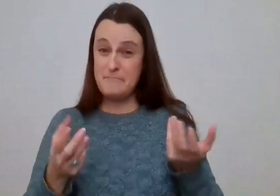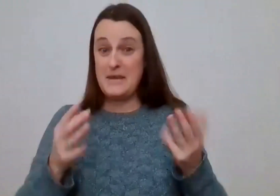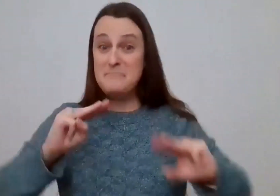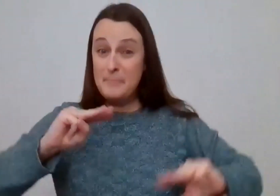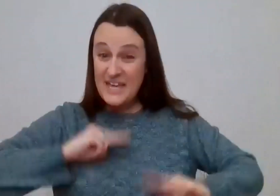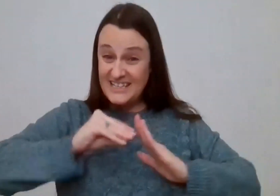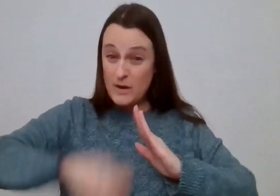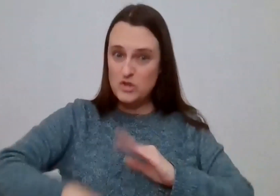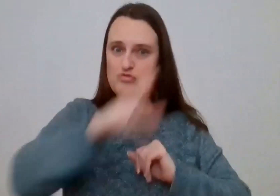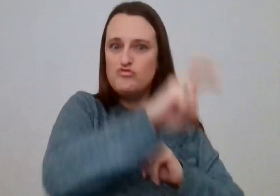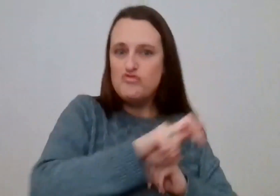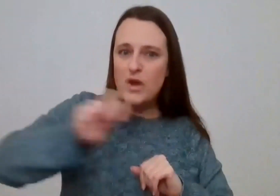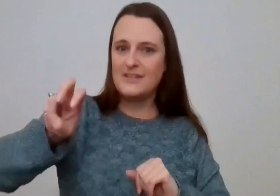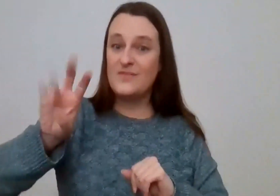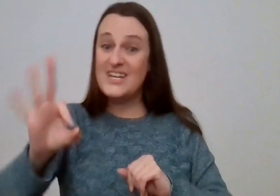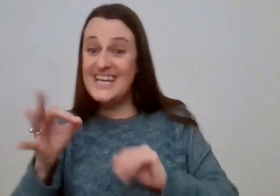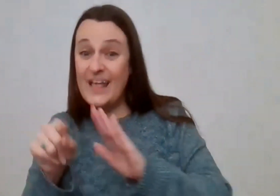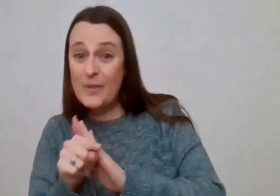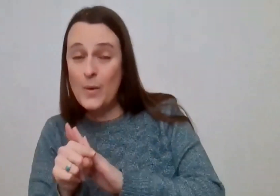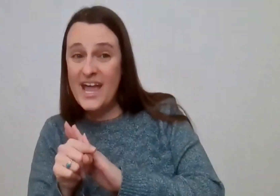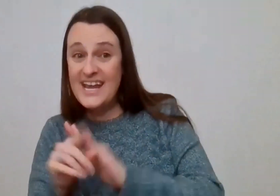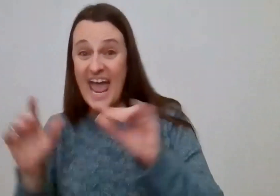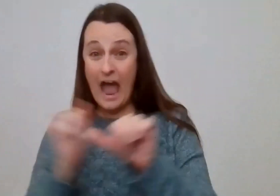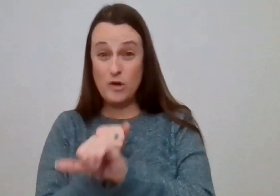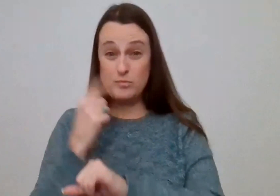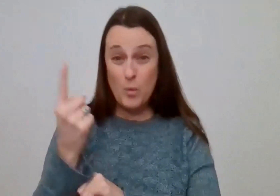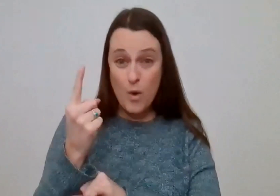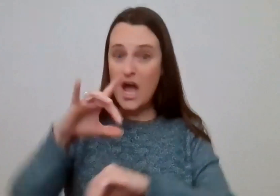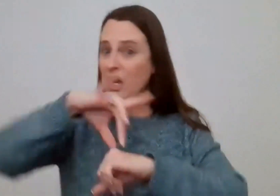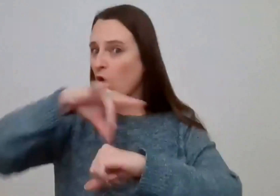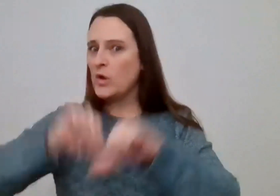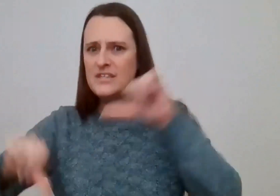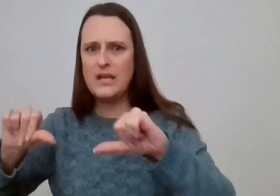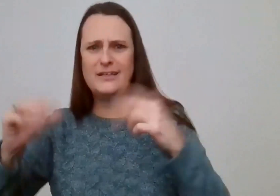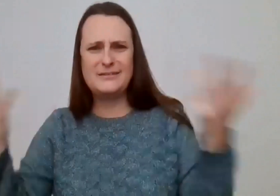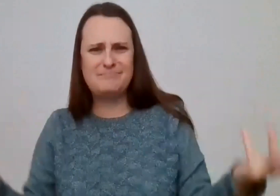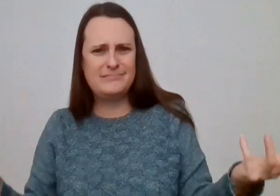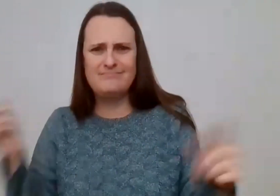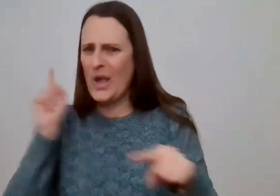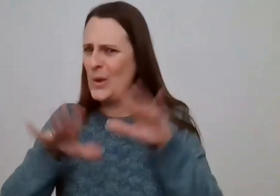algebra one or earth science were not available to them in eighth grade but the student has a